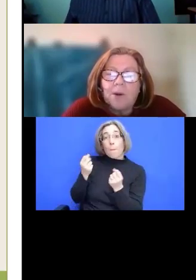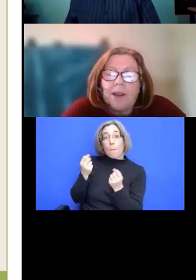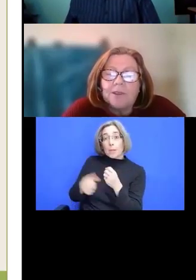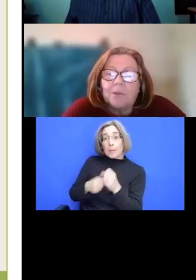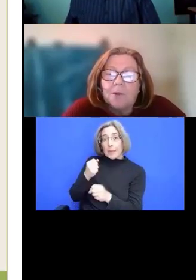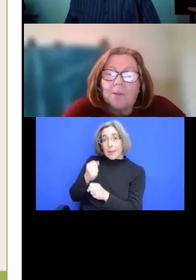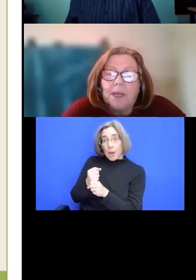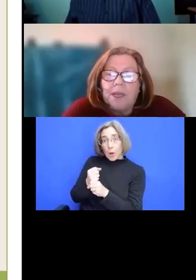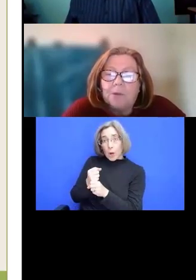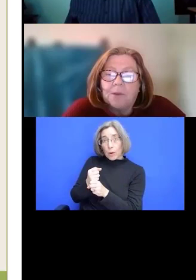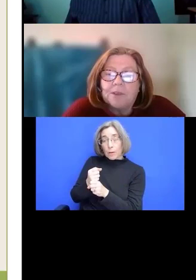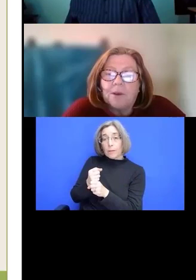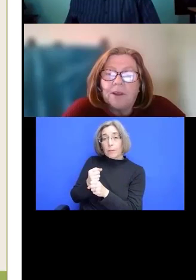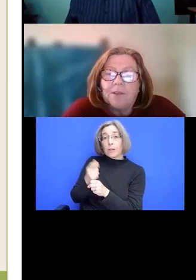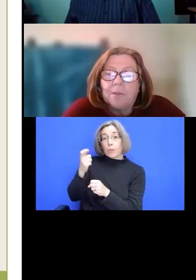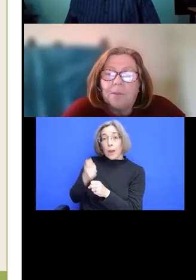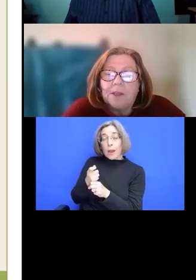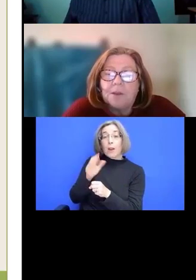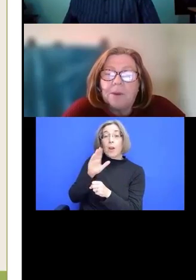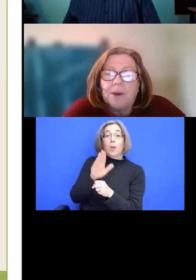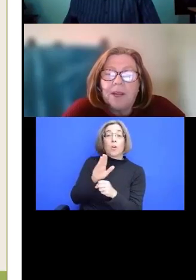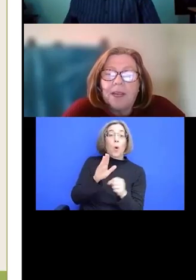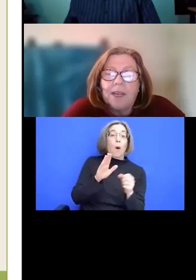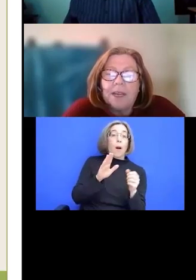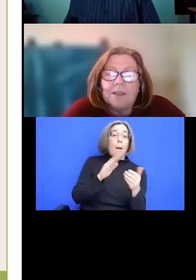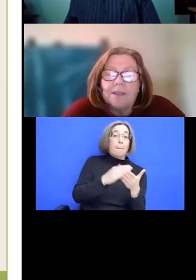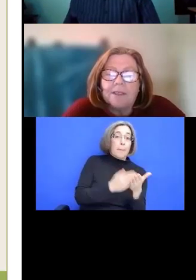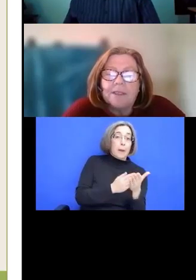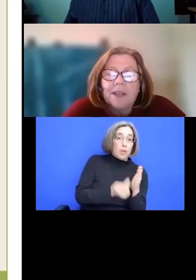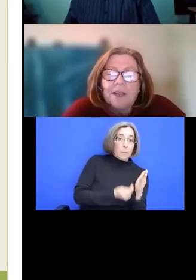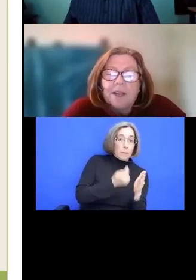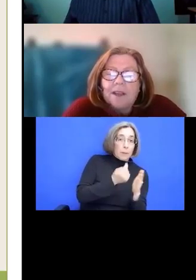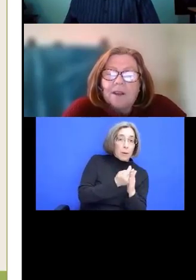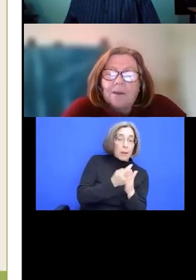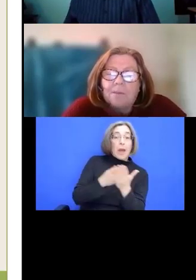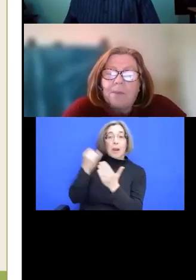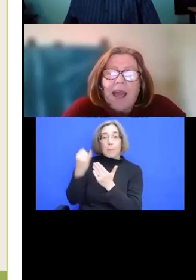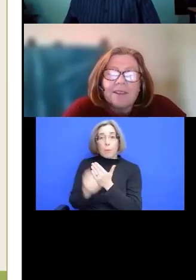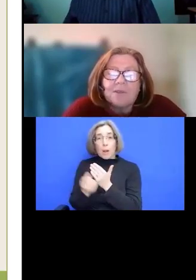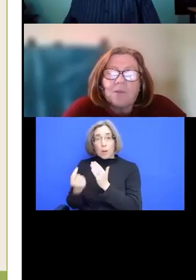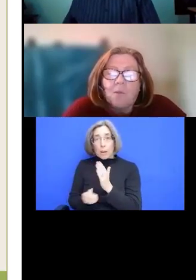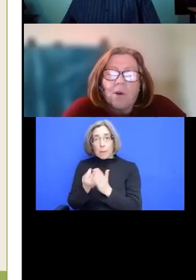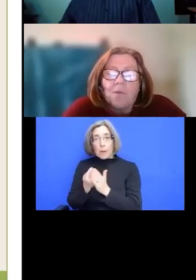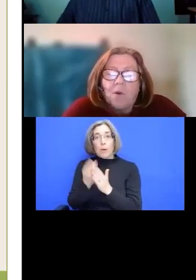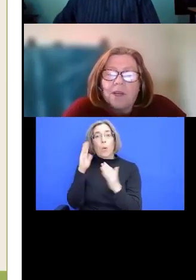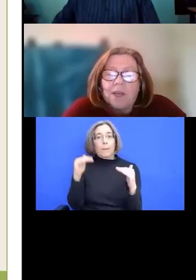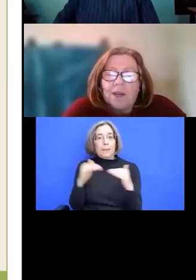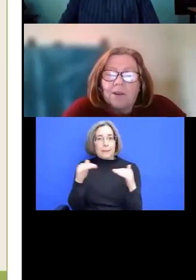will be equal. So if your budget period is past more than one year,